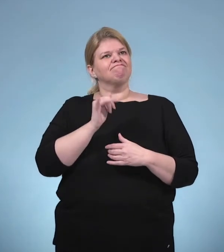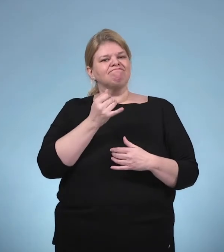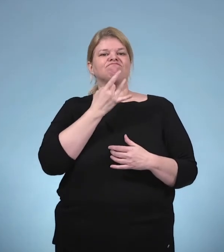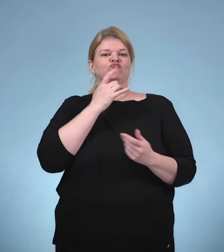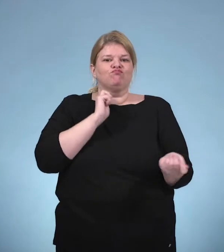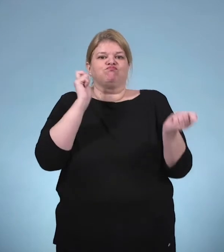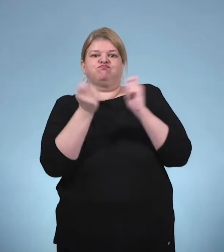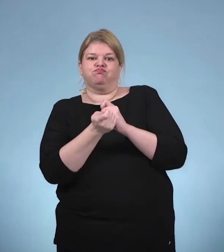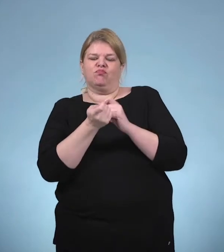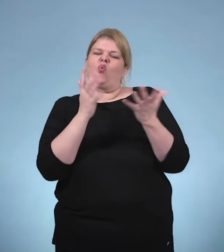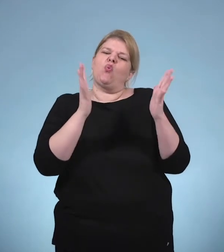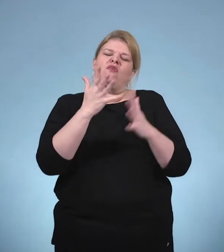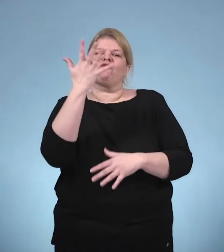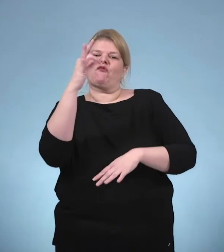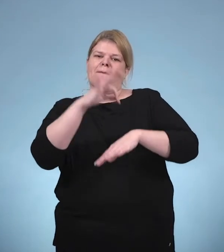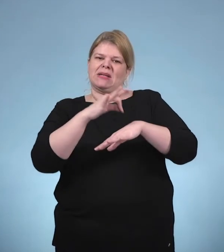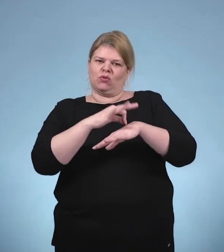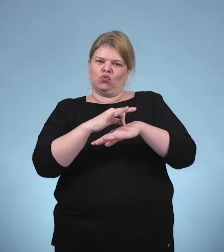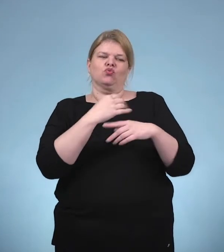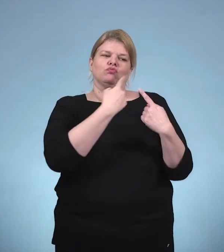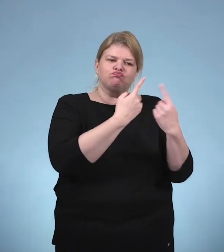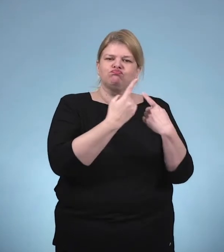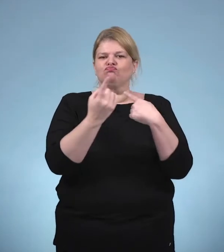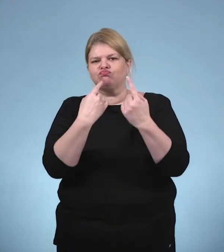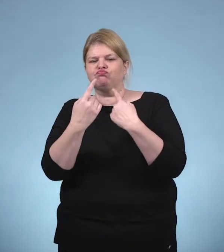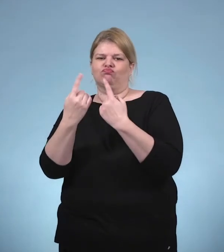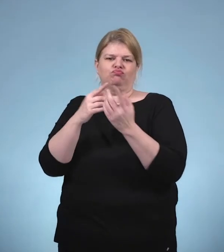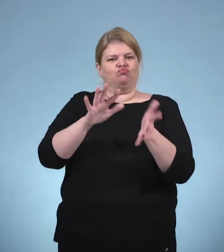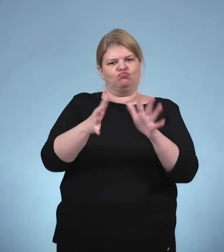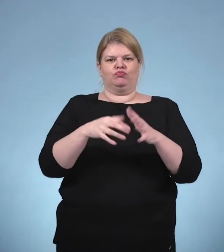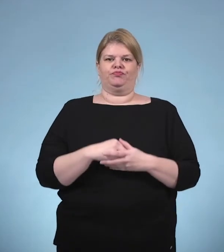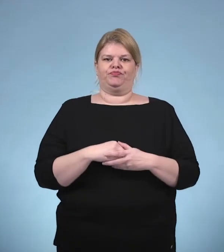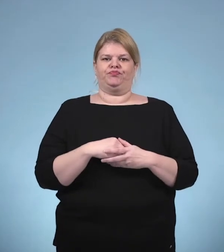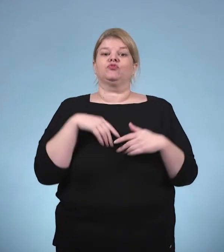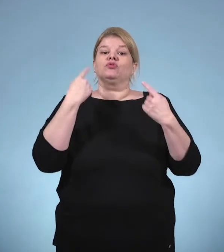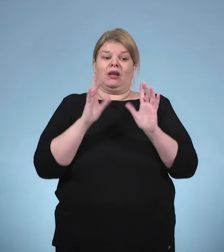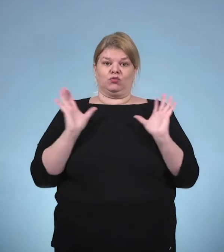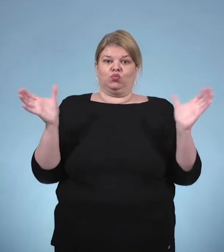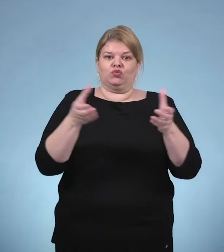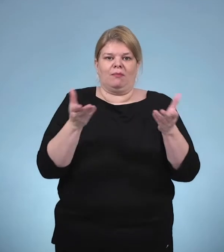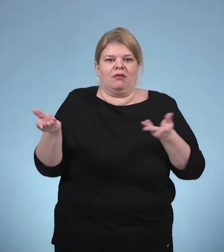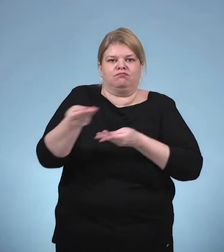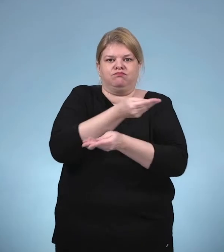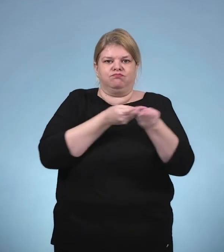Give the participants 5 minutes to answer them first on their own, then with the person sitting next to them and then in the whole group.